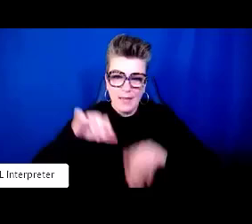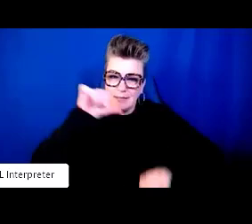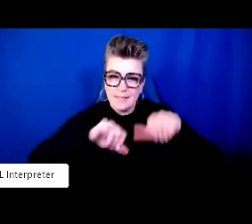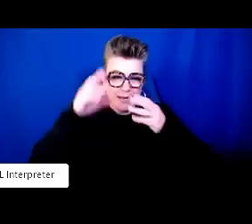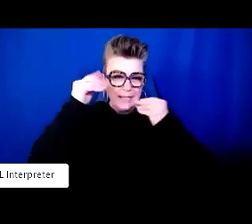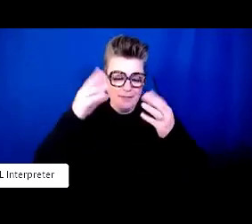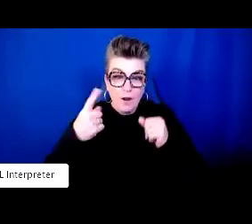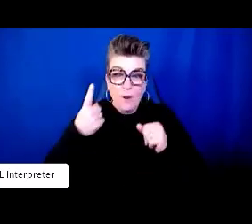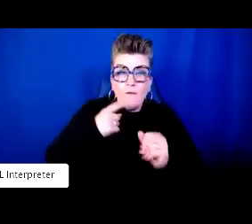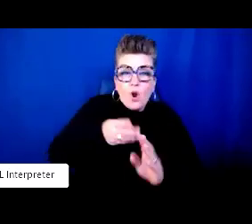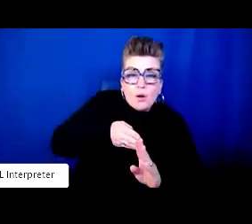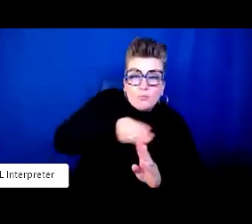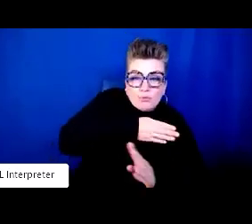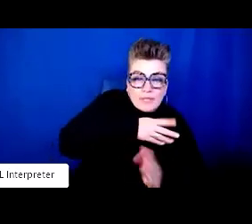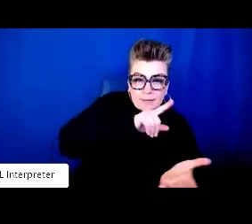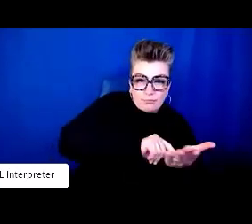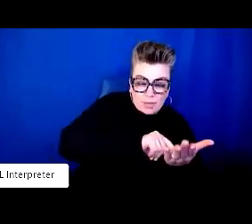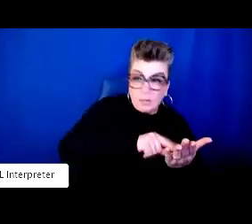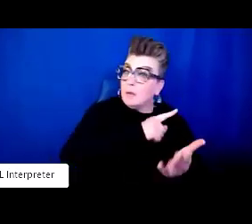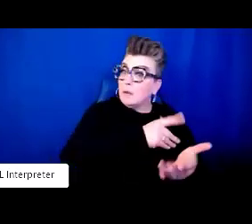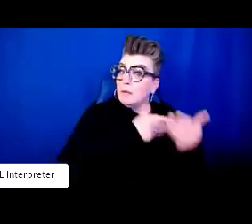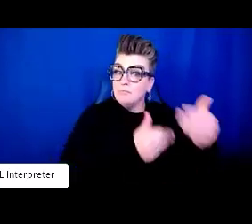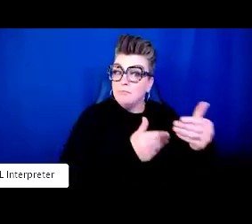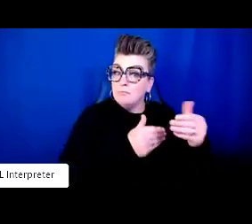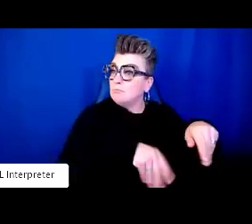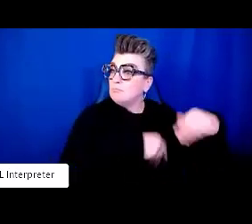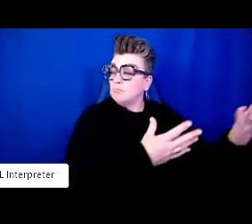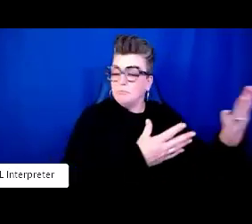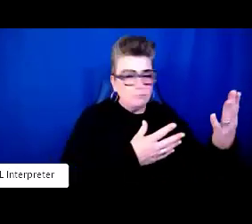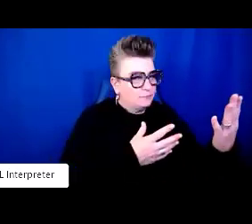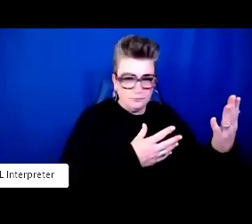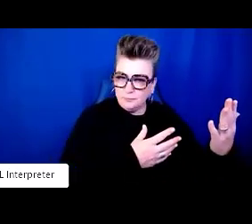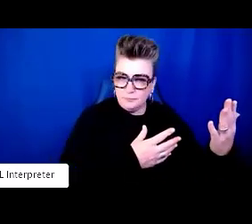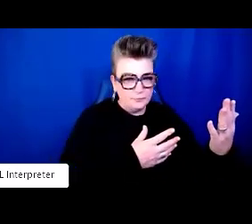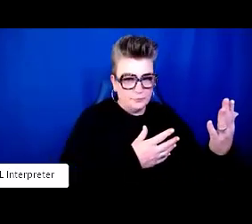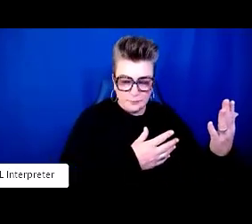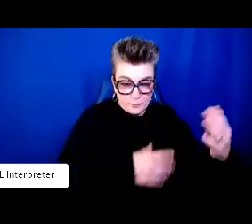when the pre-print is posted. However, scientific data underlying findings